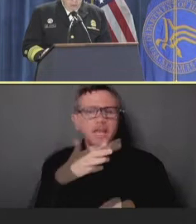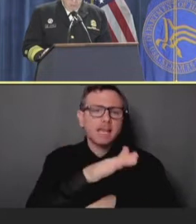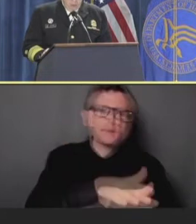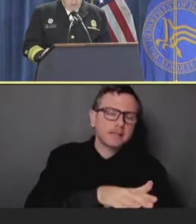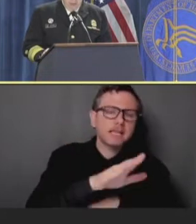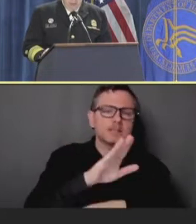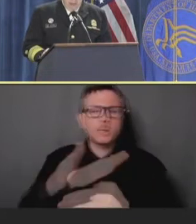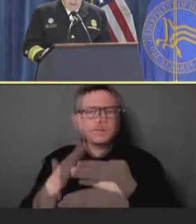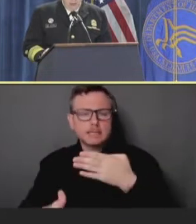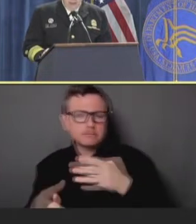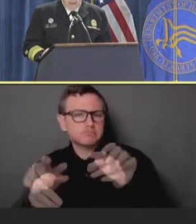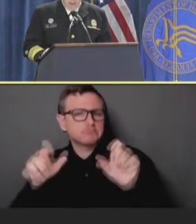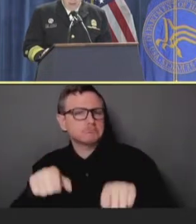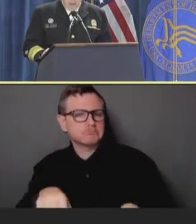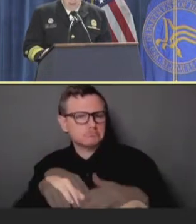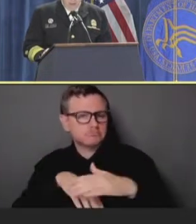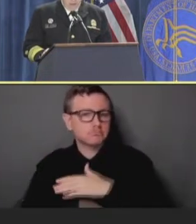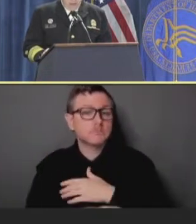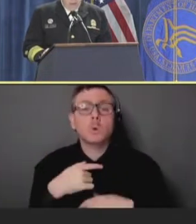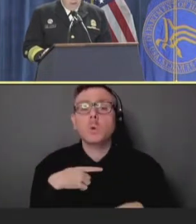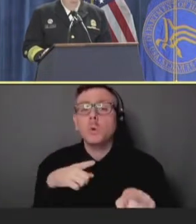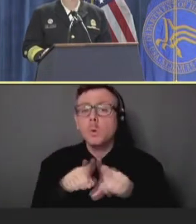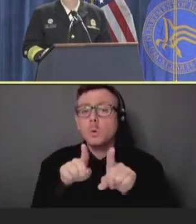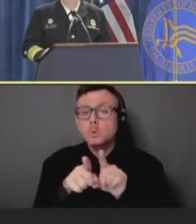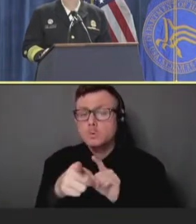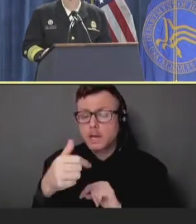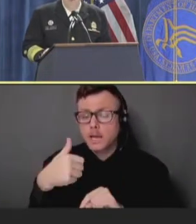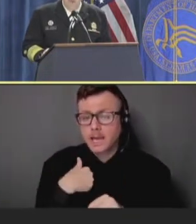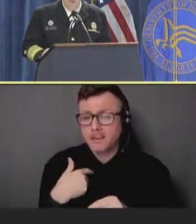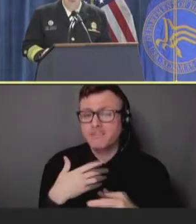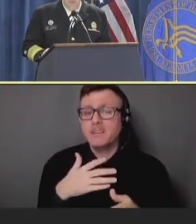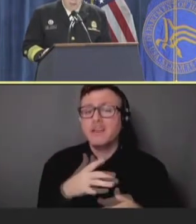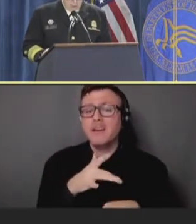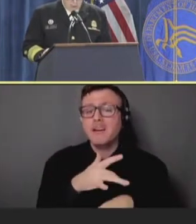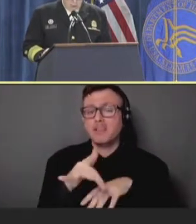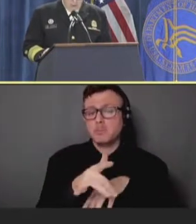An important part of this is to increase our ability to protect those and most risk, including